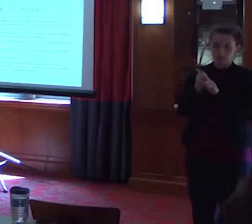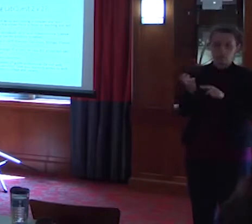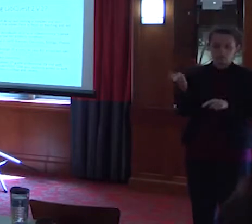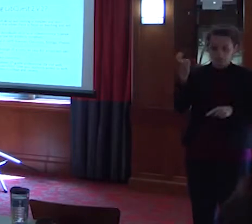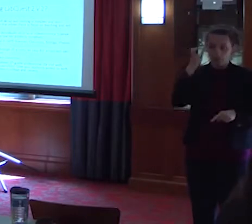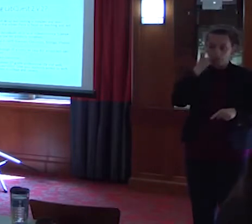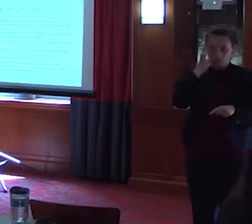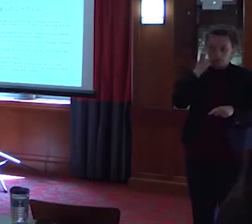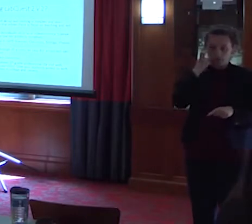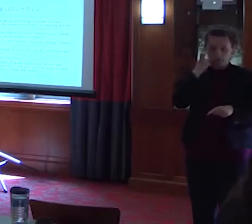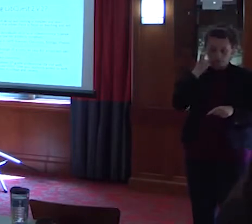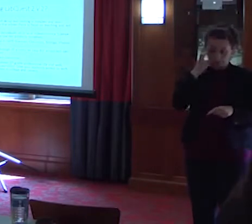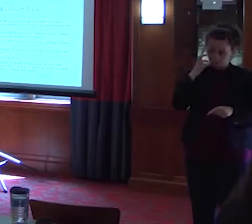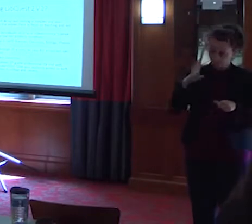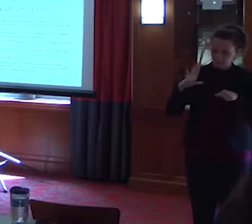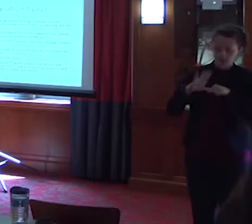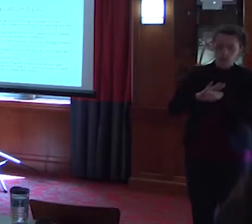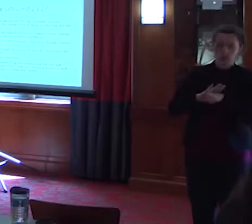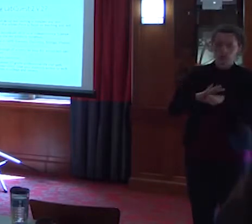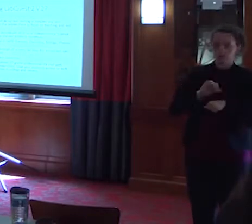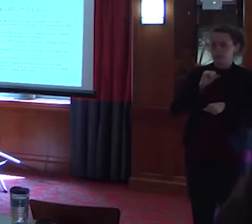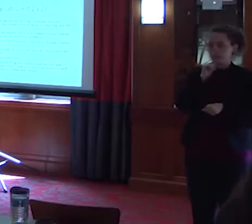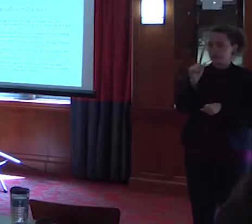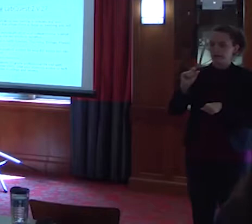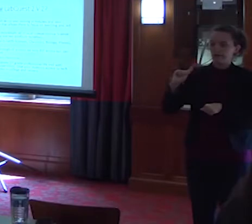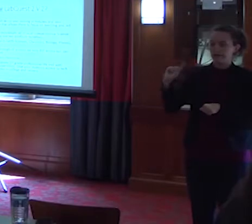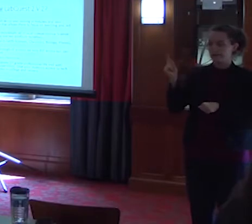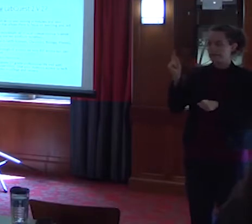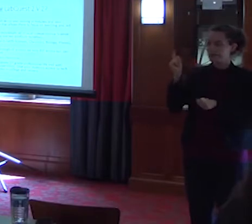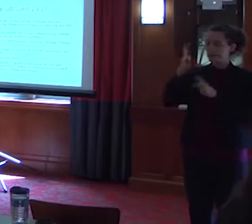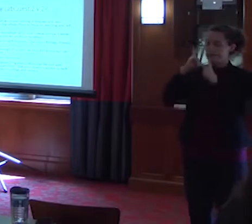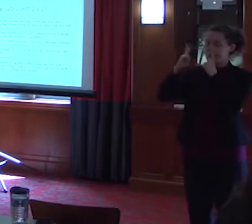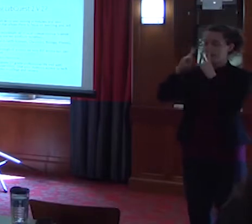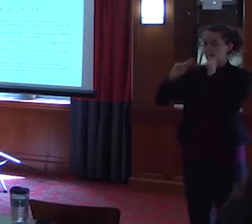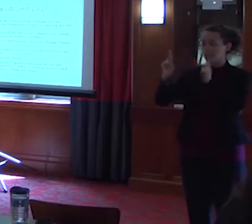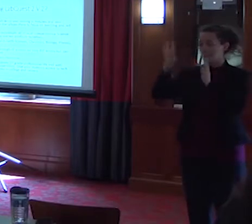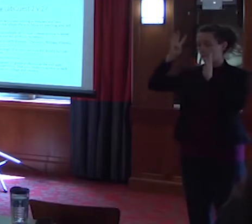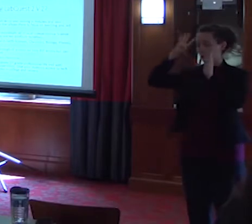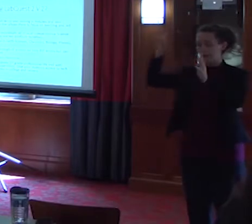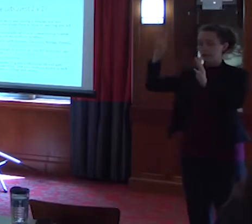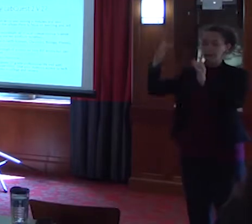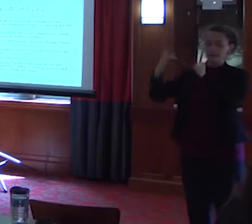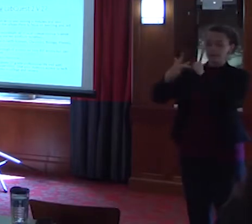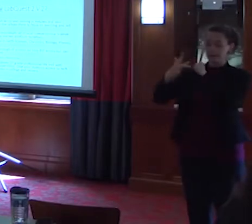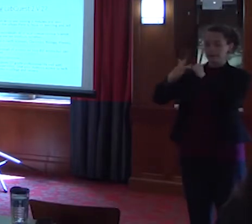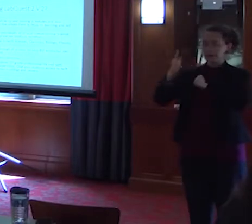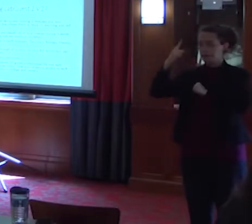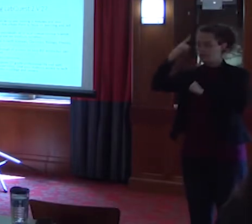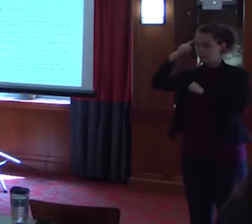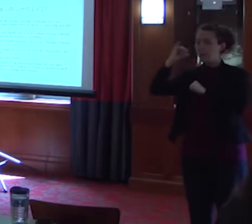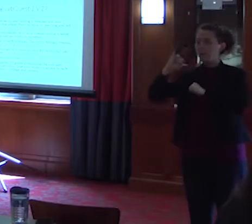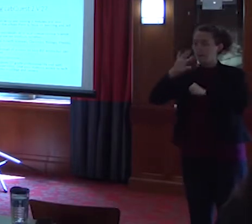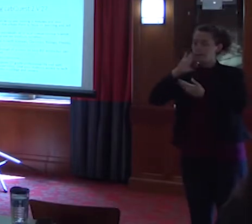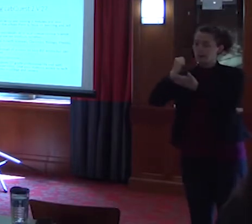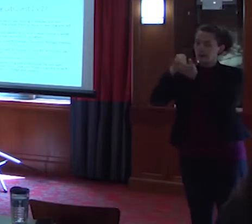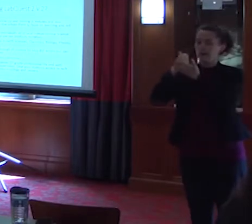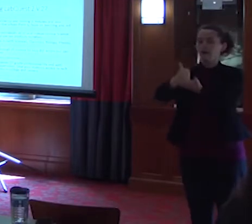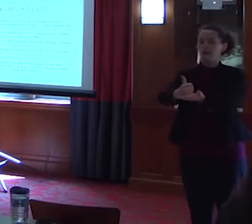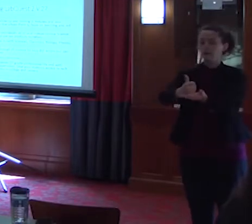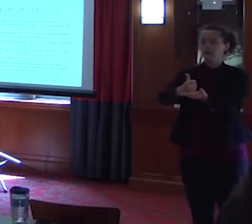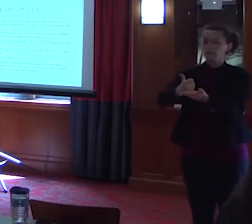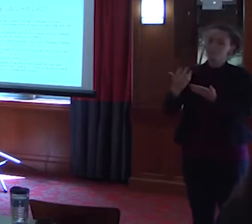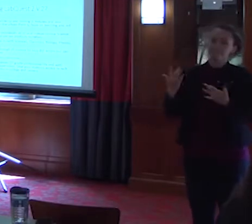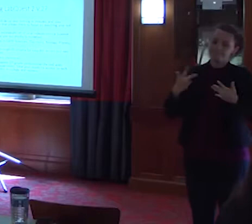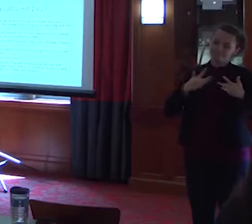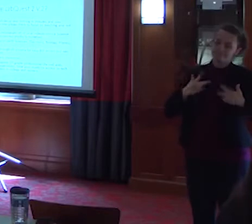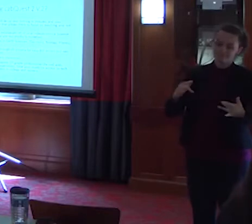"Okay Google, what is",